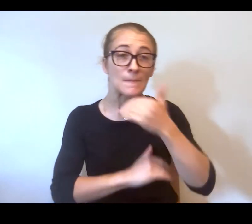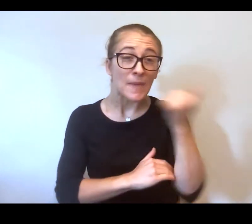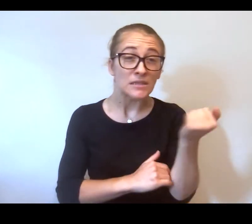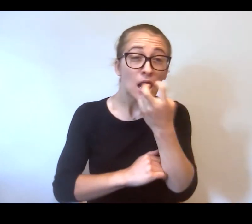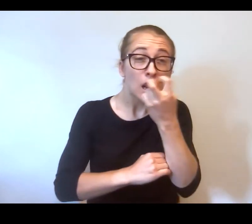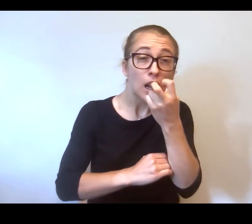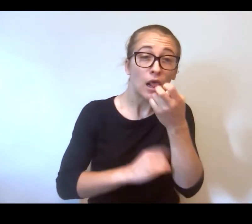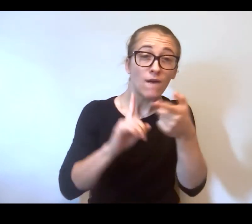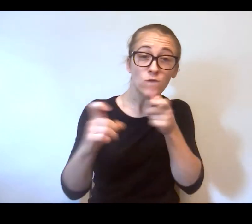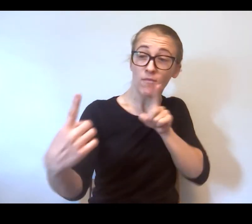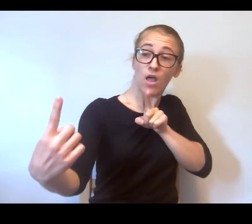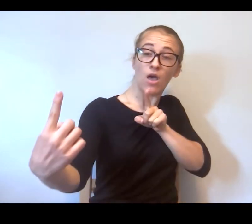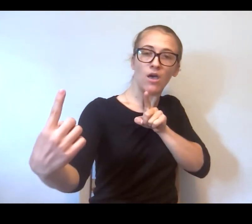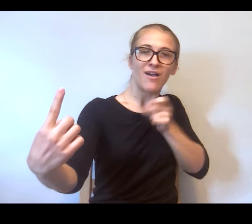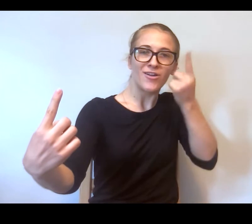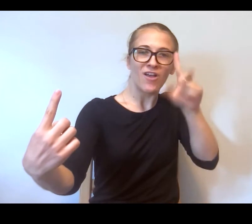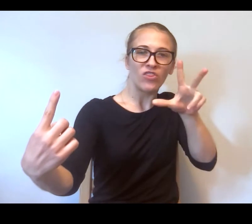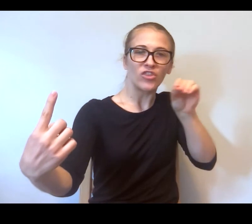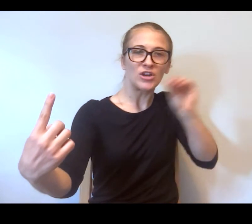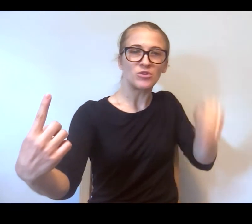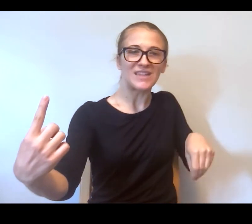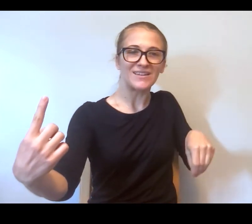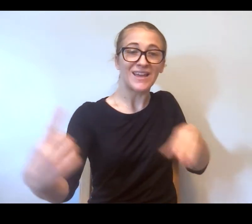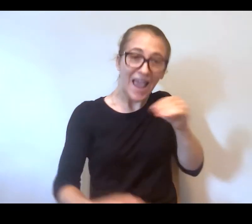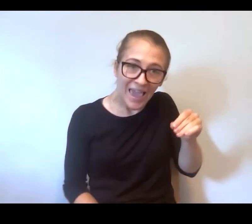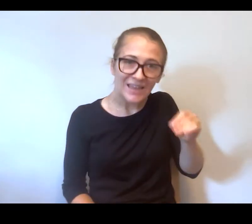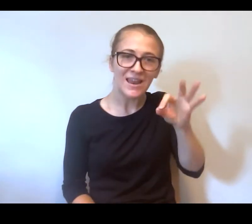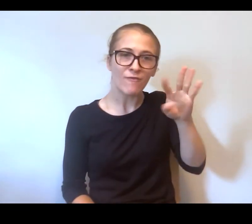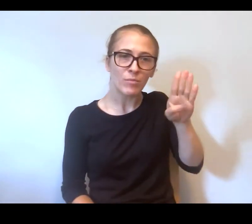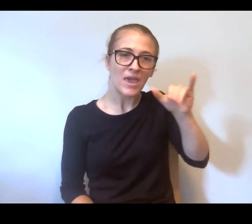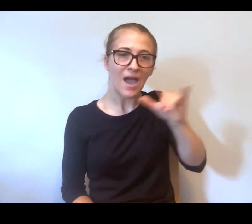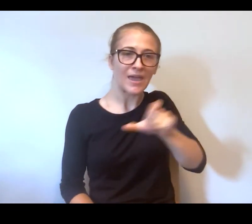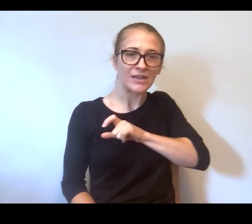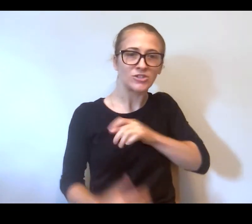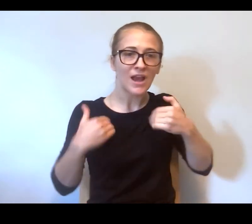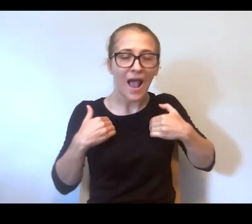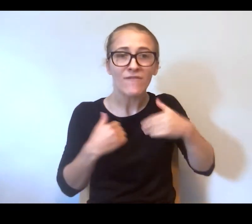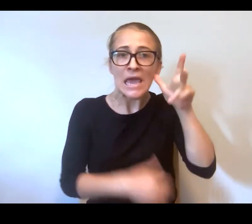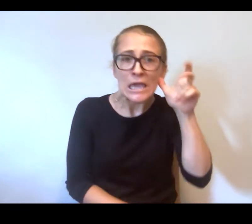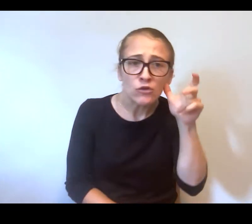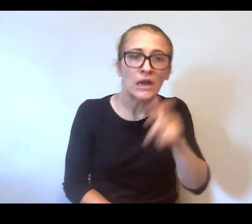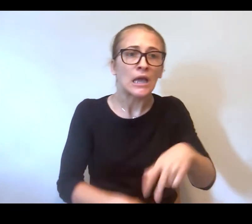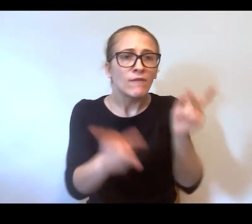to lipread, get 30%, and the rest is purely context. And they have hearing and all their senses intact.